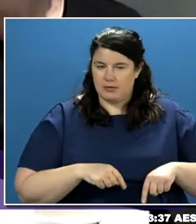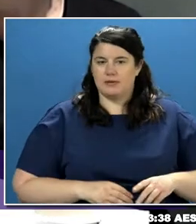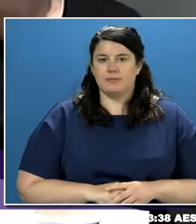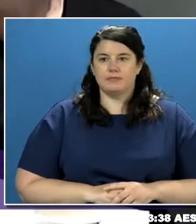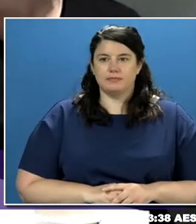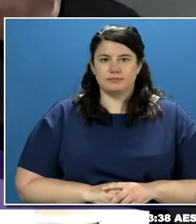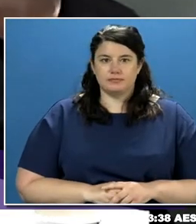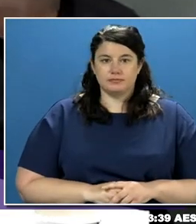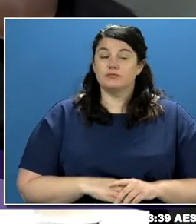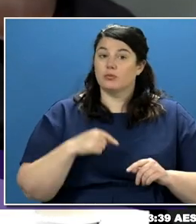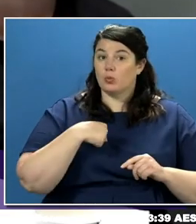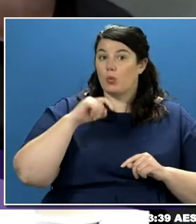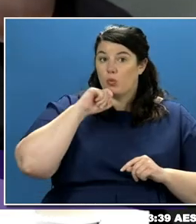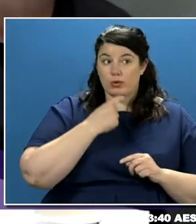who will administer the affirmation to you.